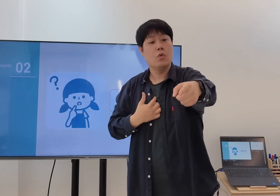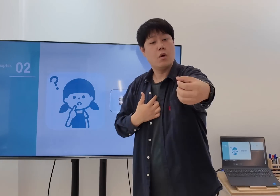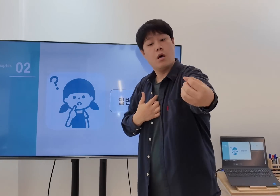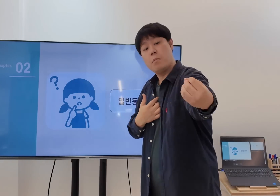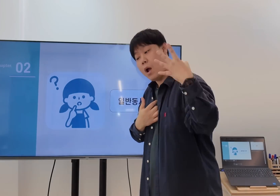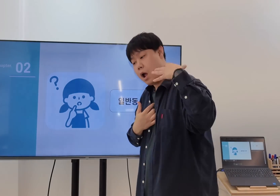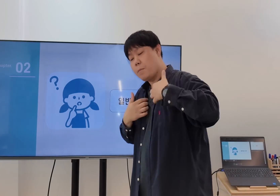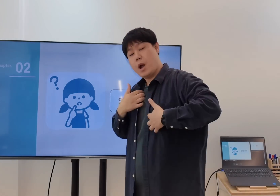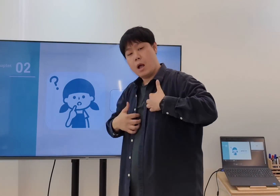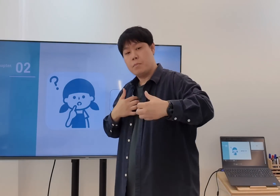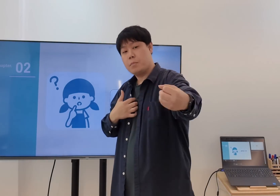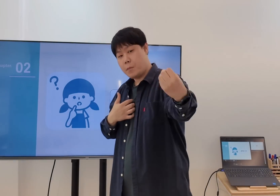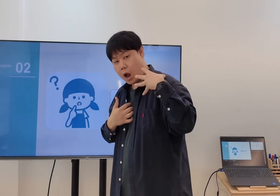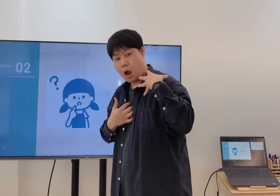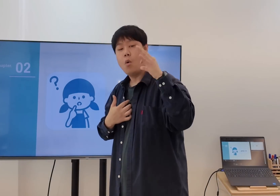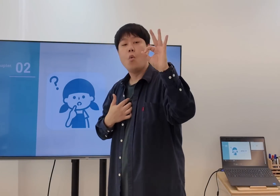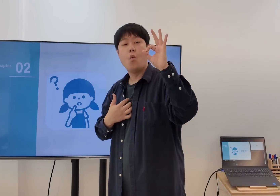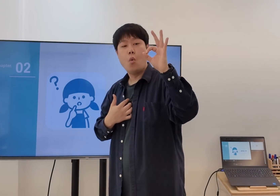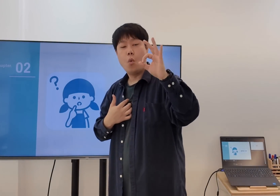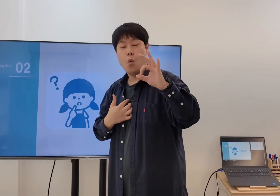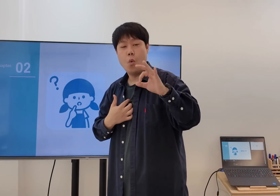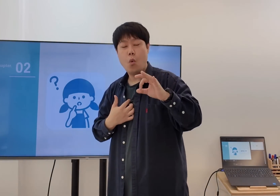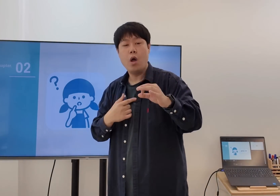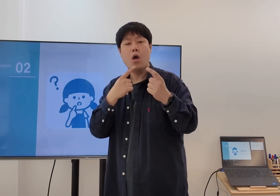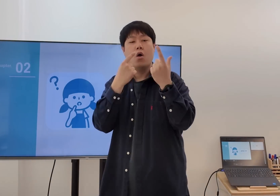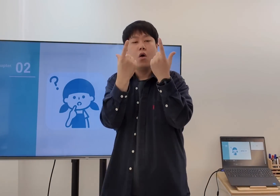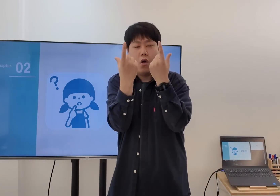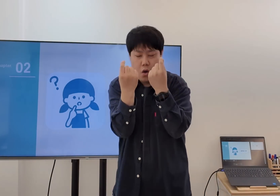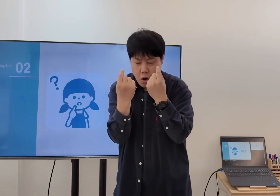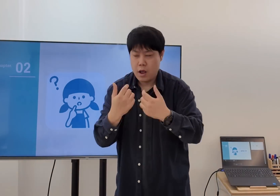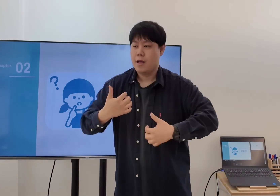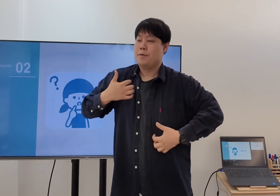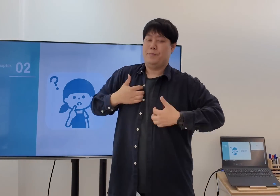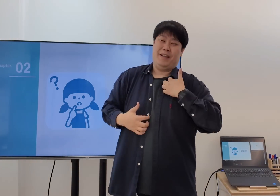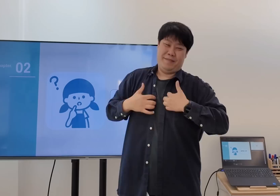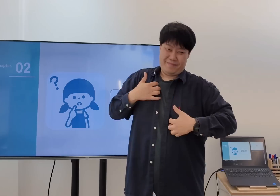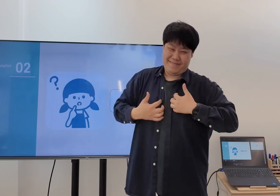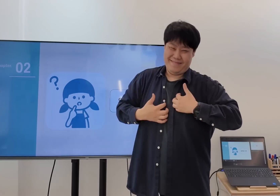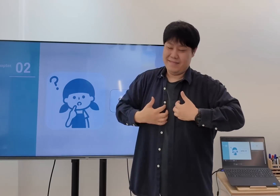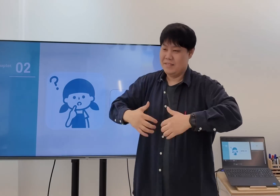You say it's nice to meet you, but you can sign it like this.